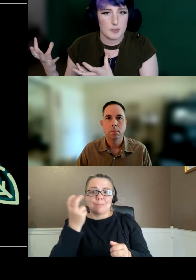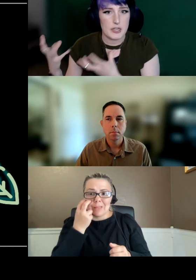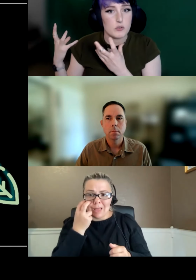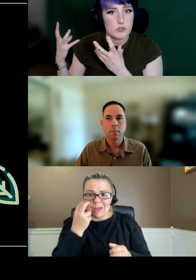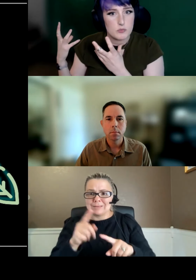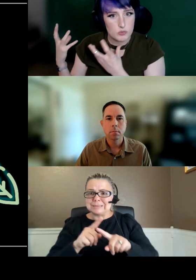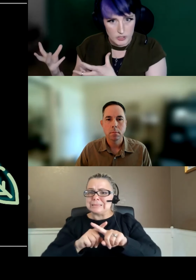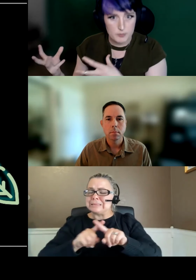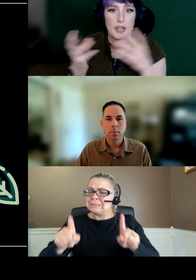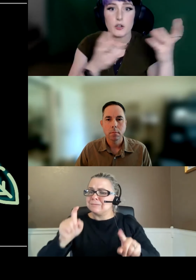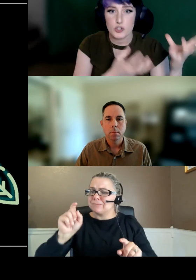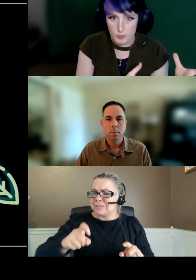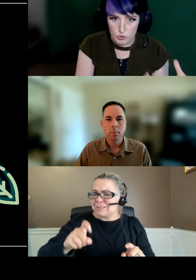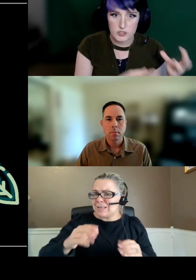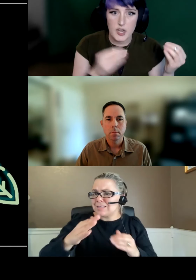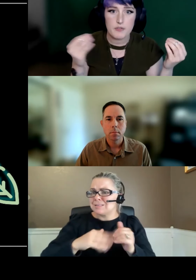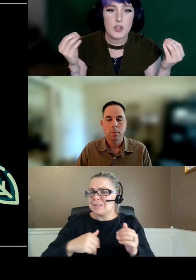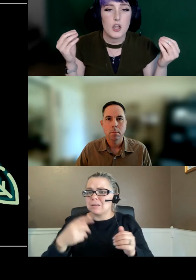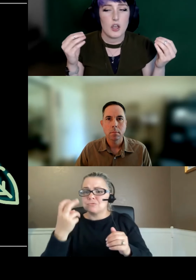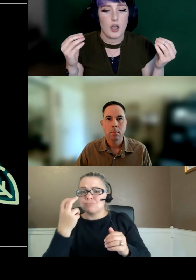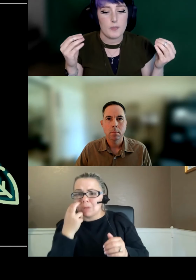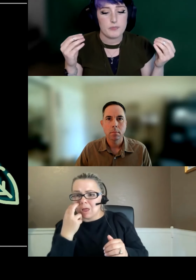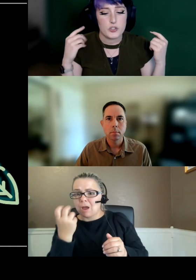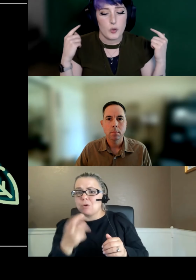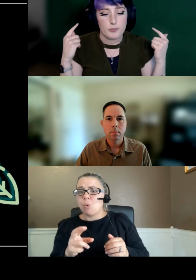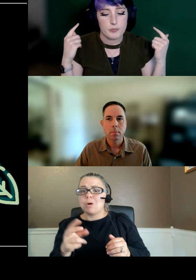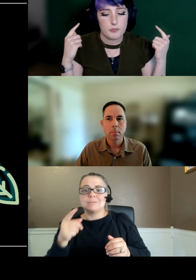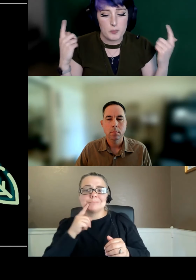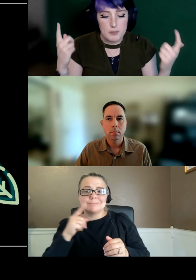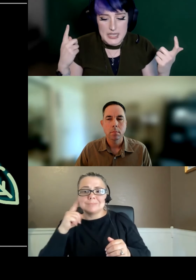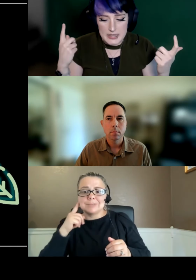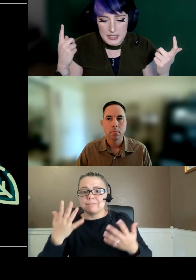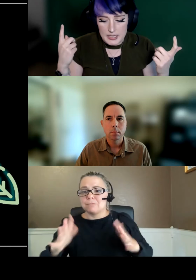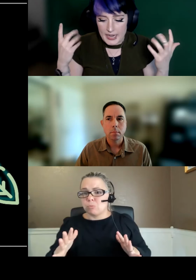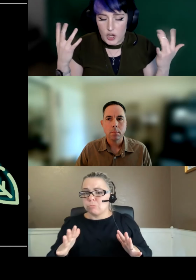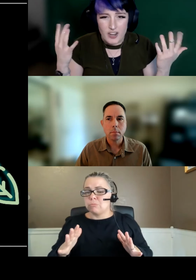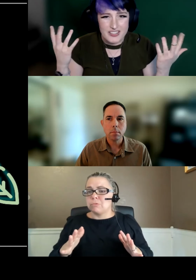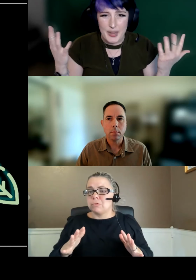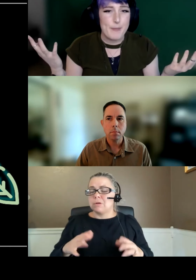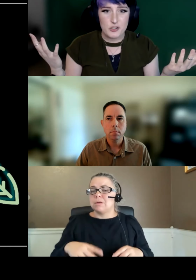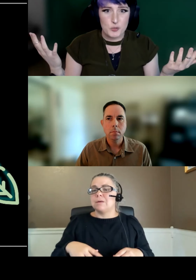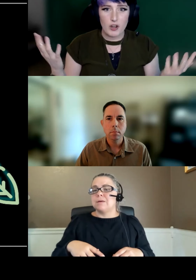somebody who's just blind or someone who's just deaf. So for me, it's hard to say a benchmark,